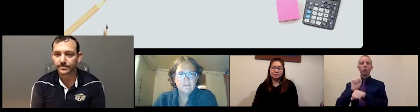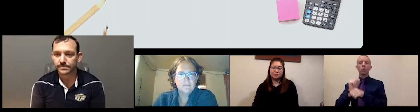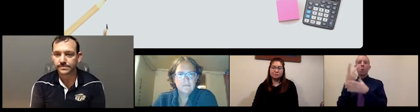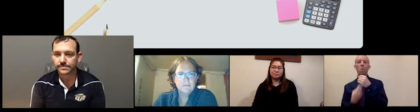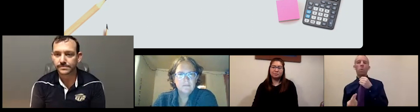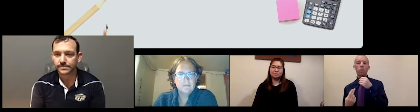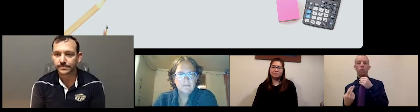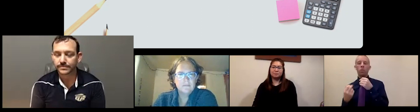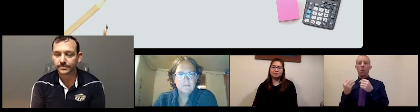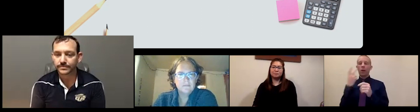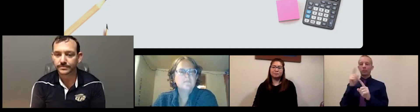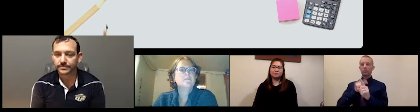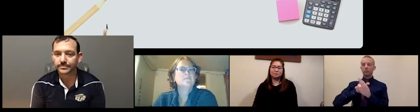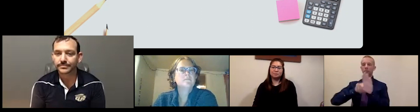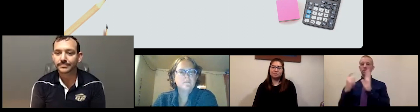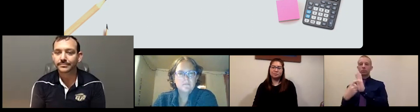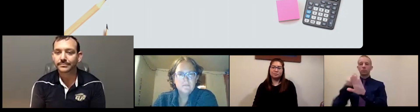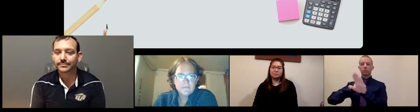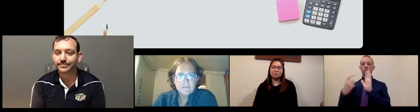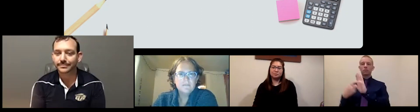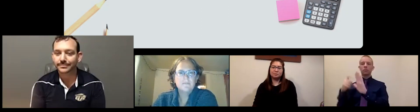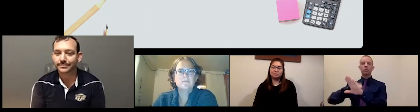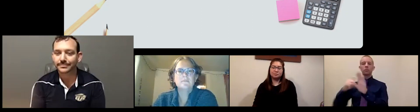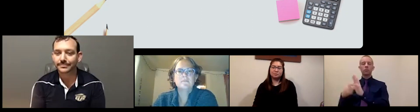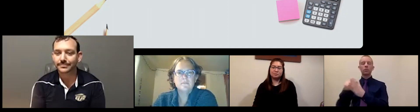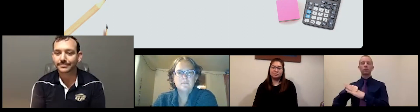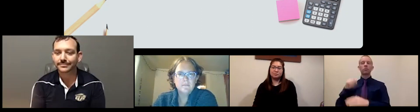I saw what it was like on both sides.